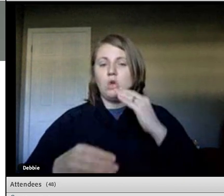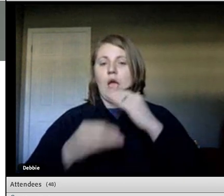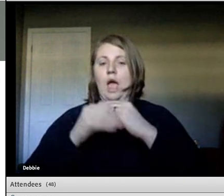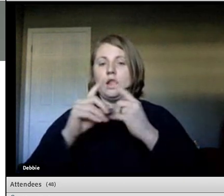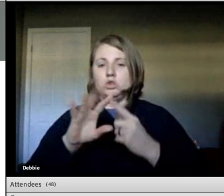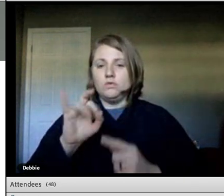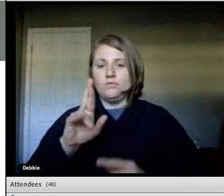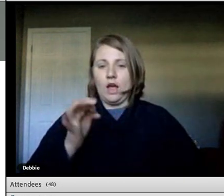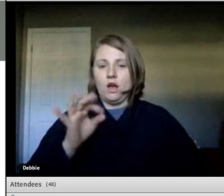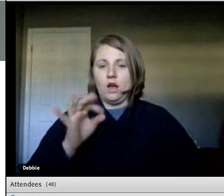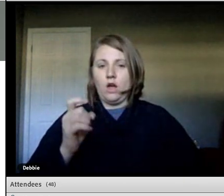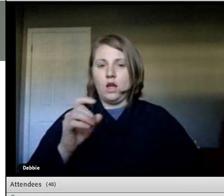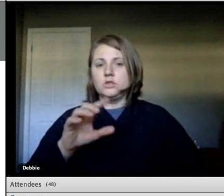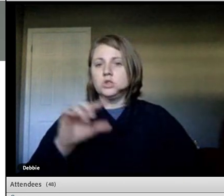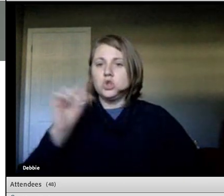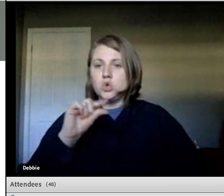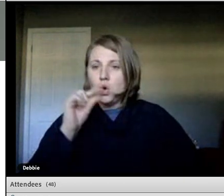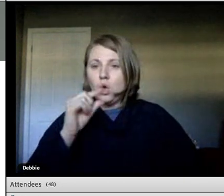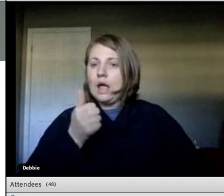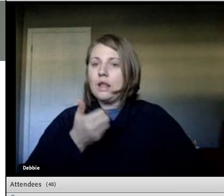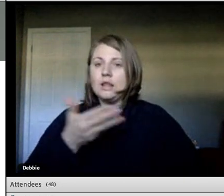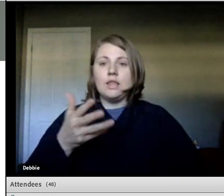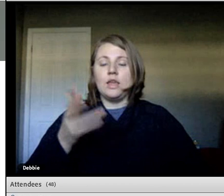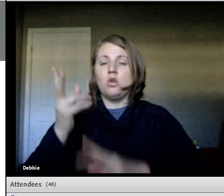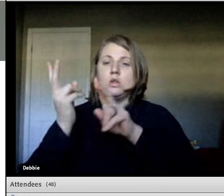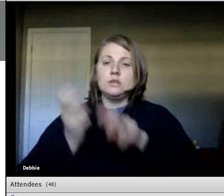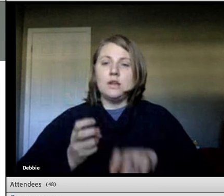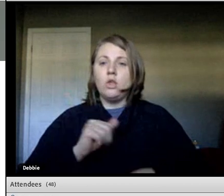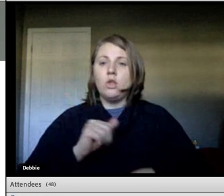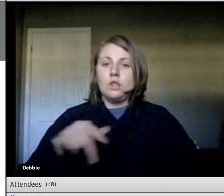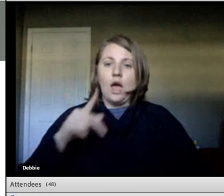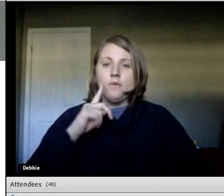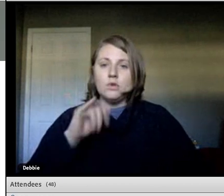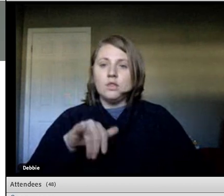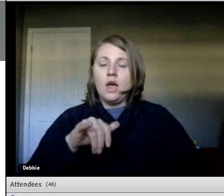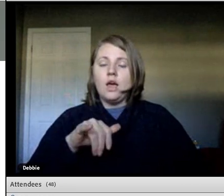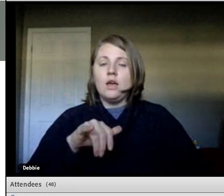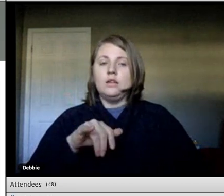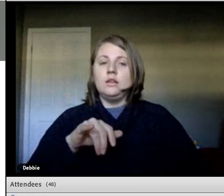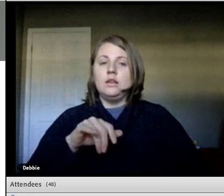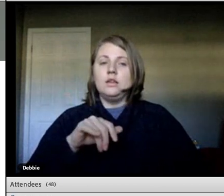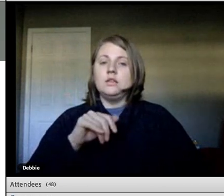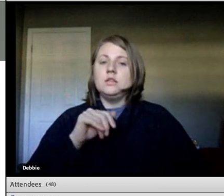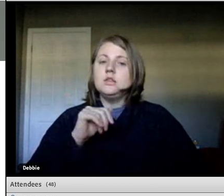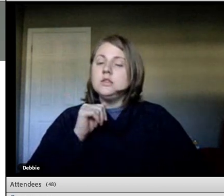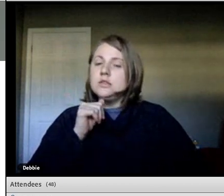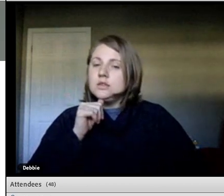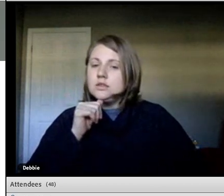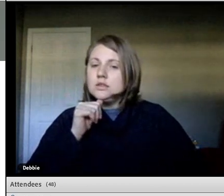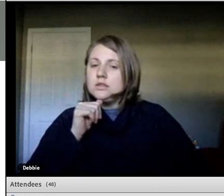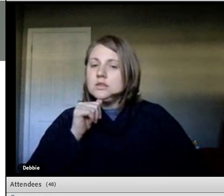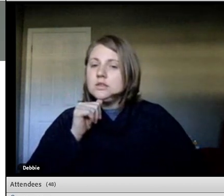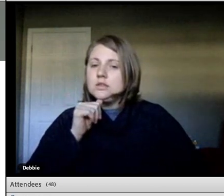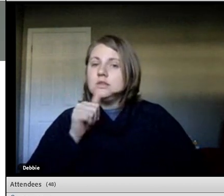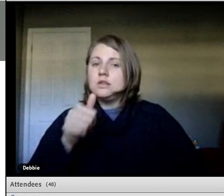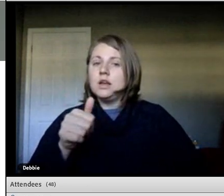You can download the app for it. It does not base your searches on who you are,